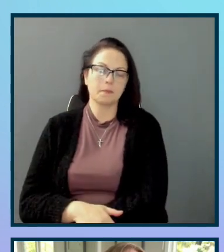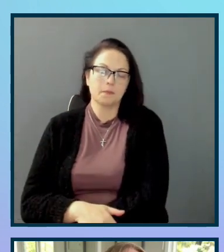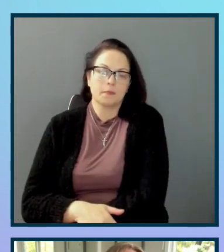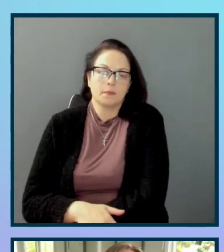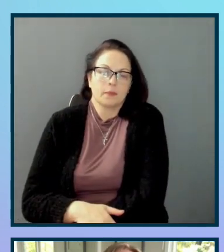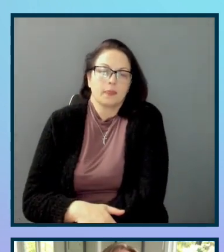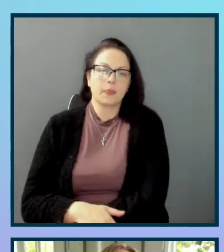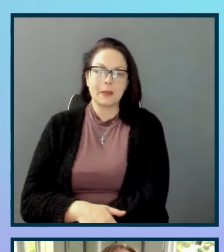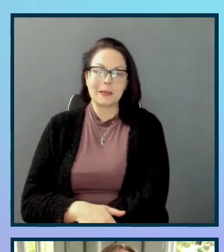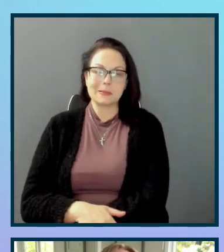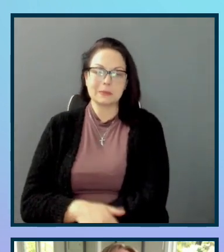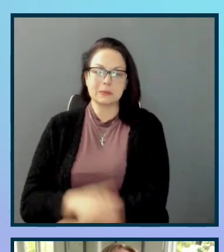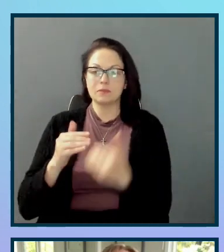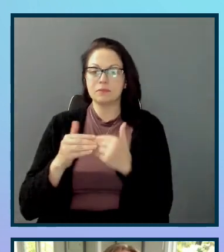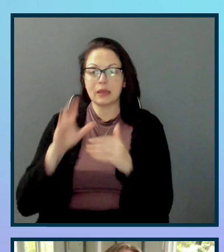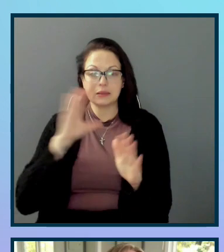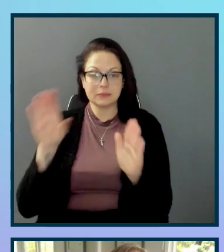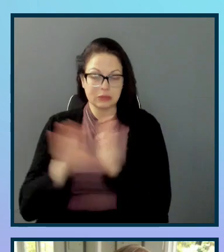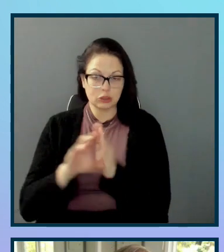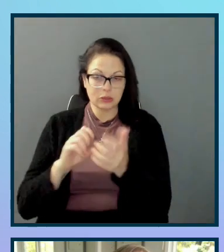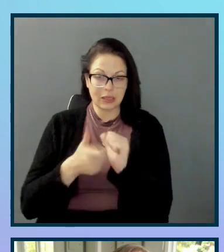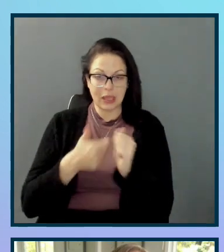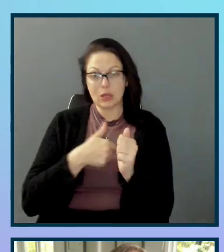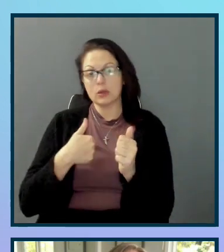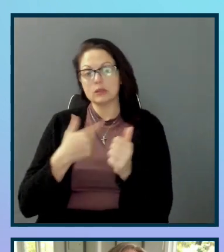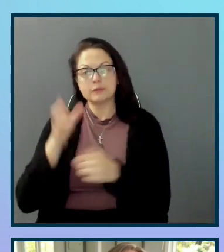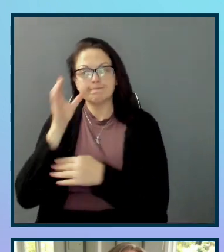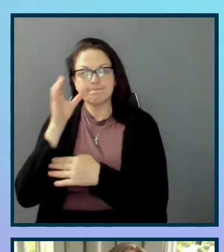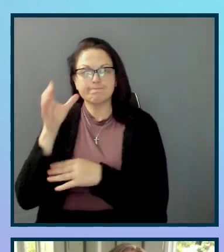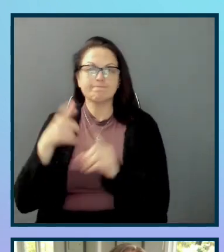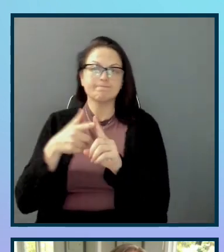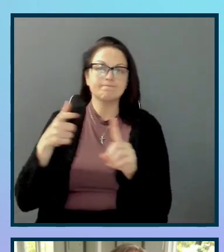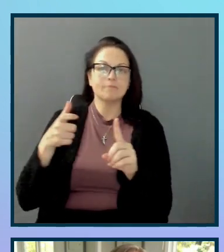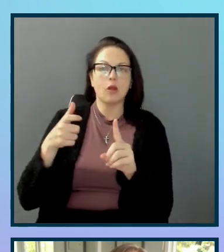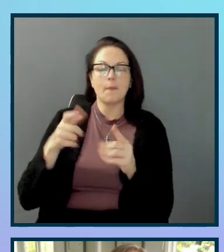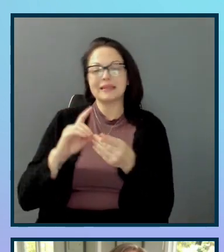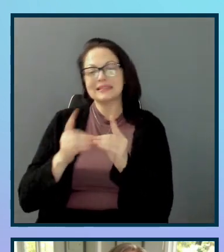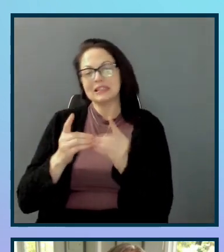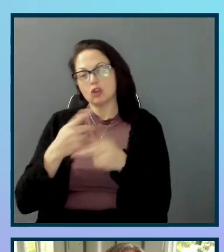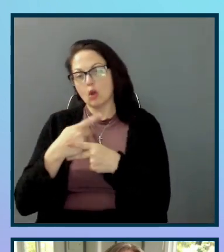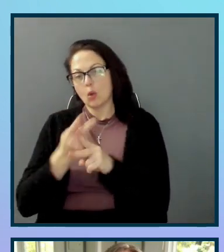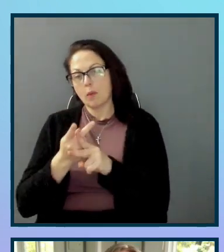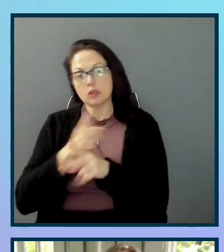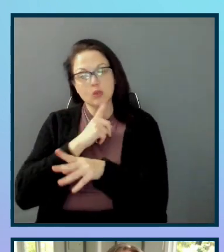The next picture I'm looking at is how we get from, say, a conceptualization of a digital product to actual delivery.